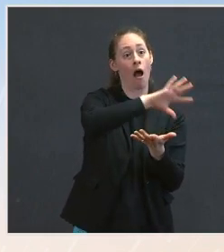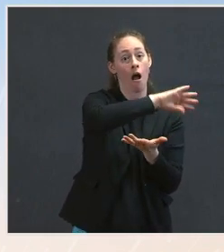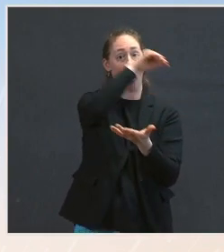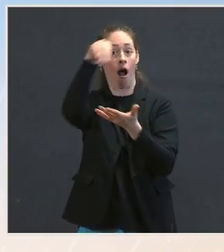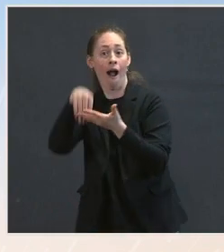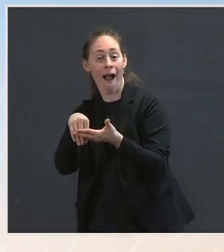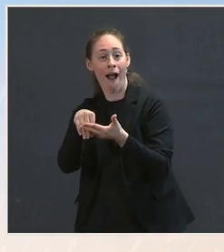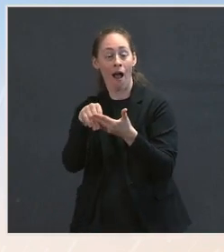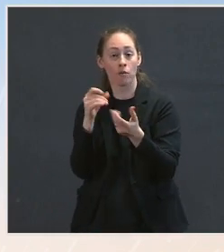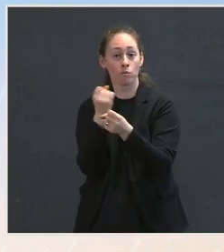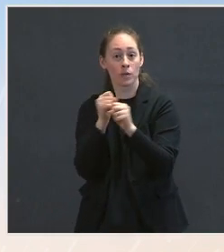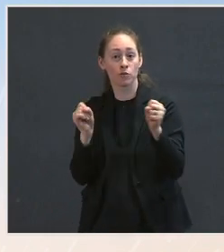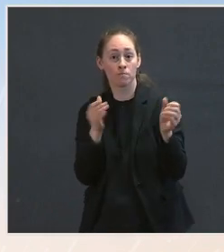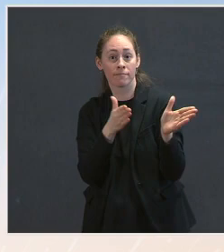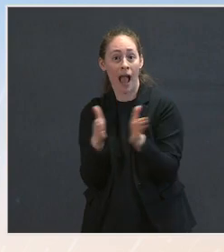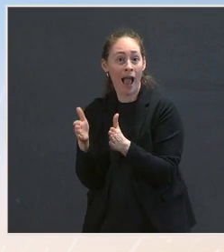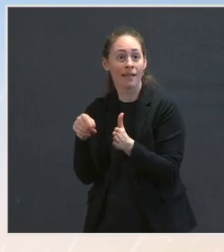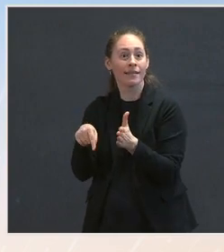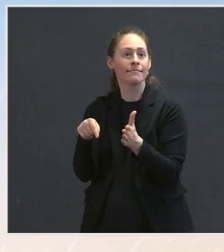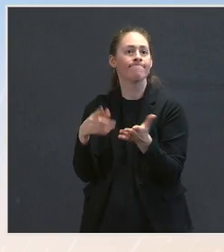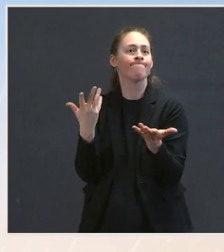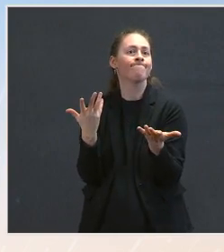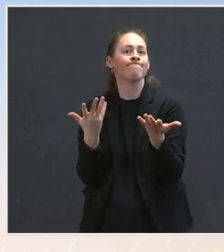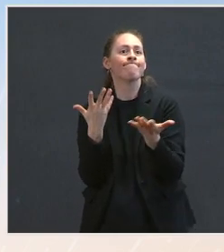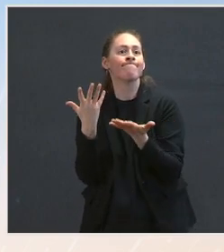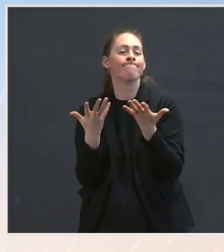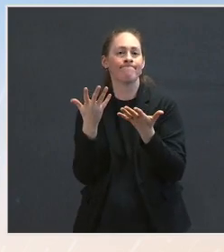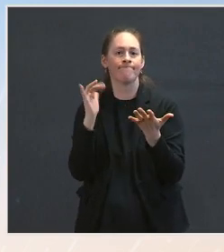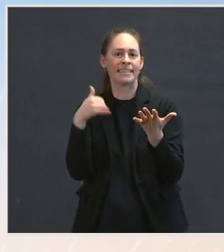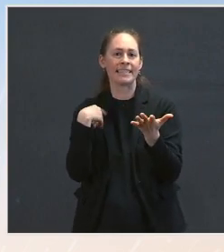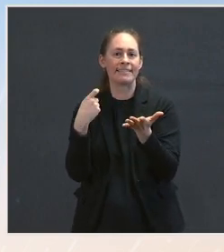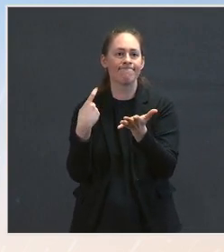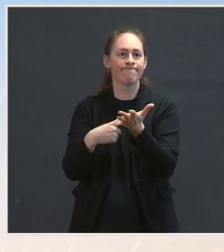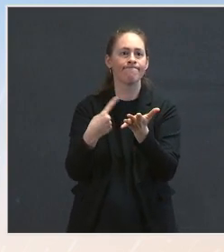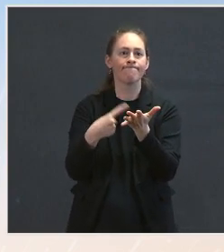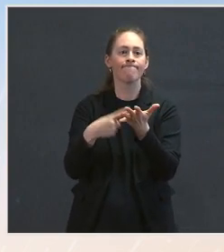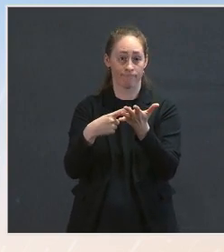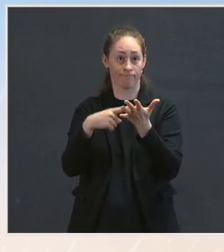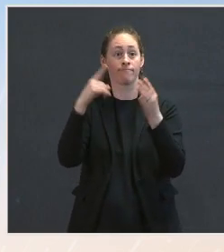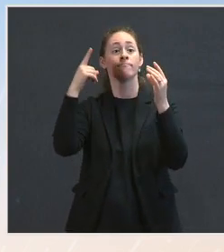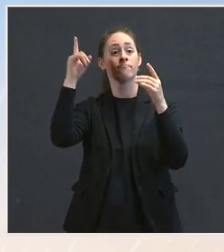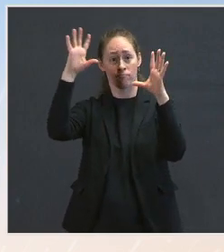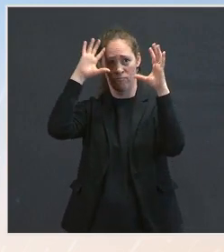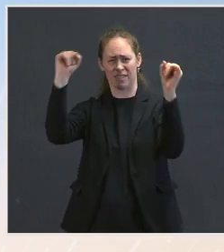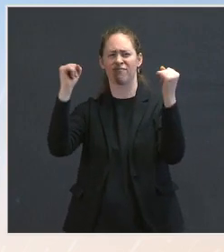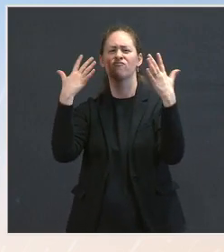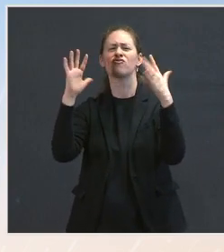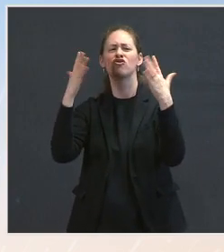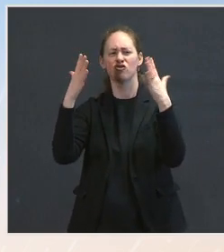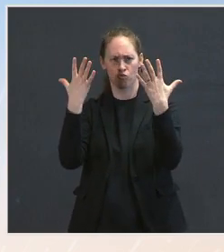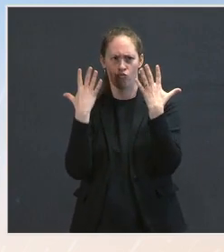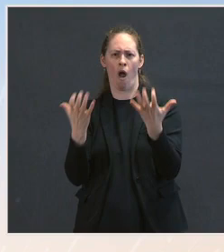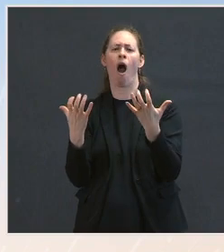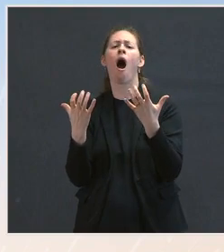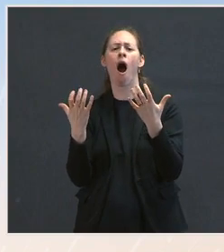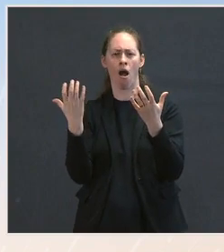the process is at this stage in time. The President included an increase in the minimum wage because he believes it should be -- it's long overdue,